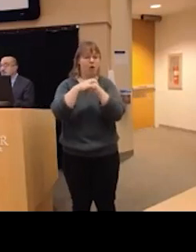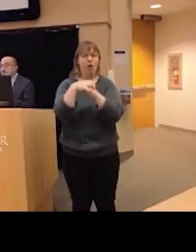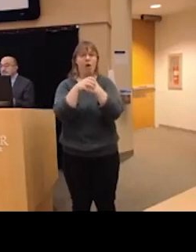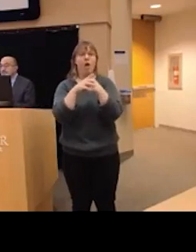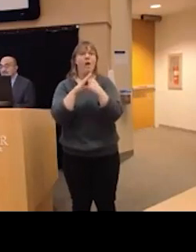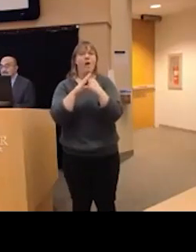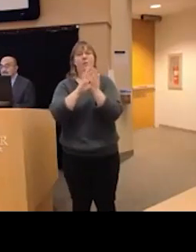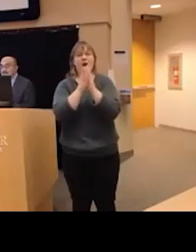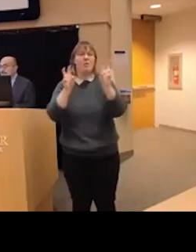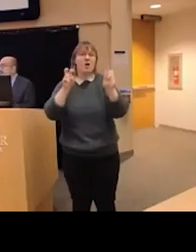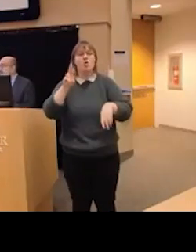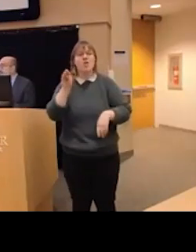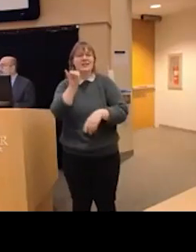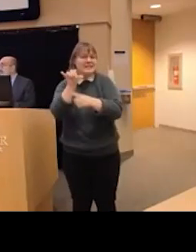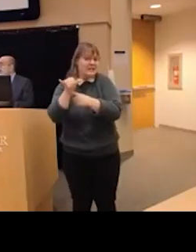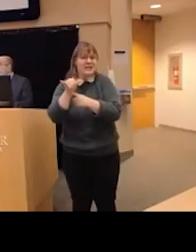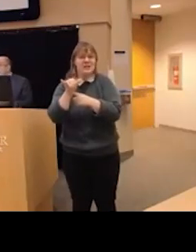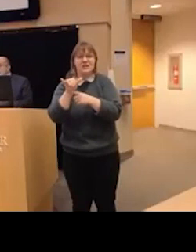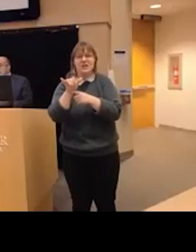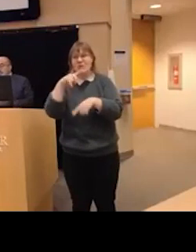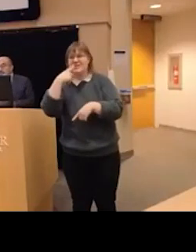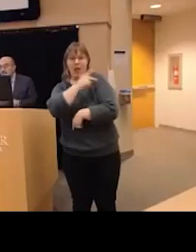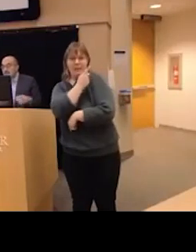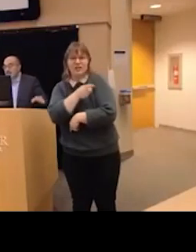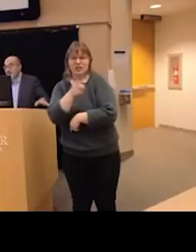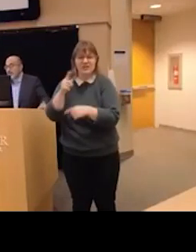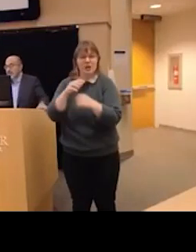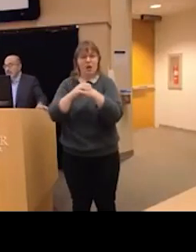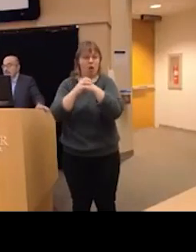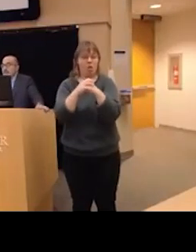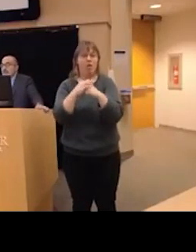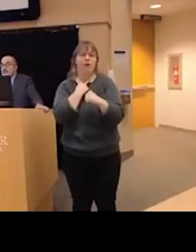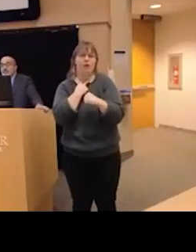sort of the the the kind of the the phrase we tell our patients you know that um and just